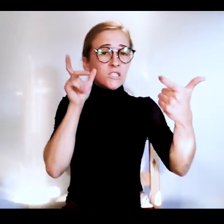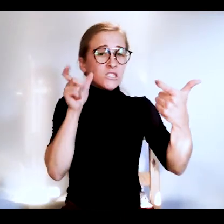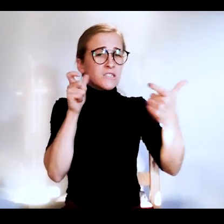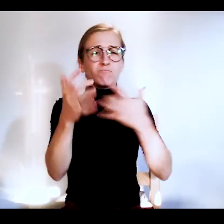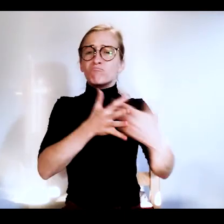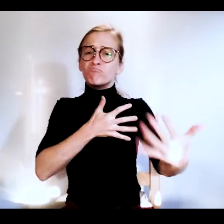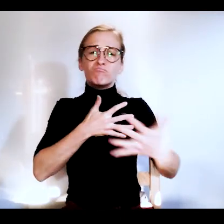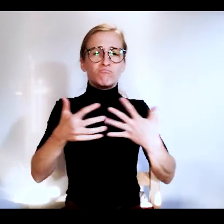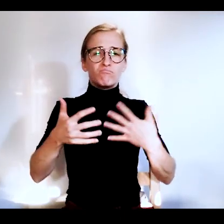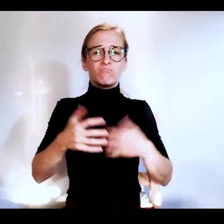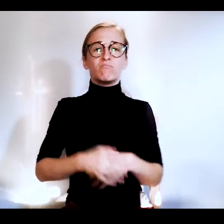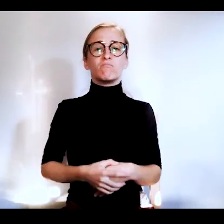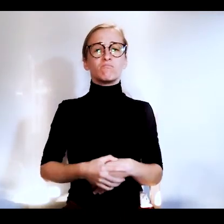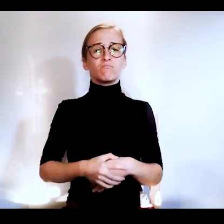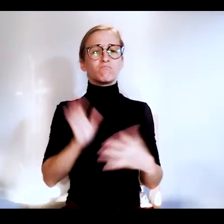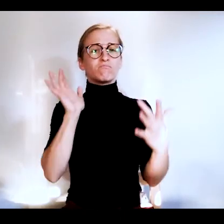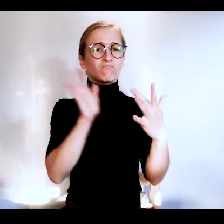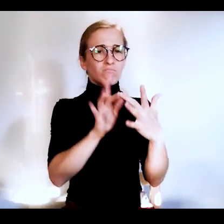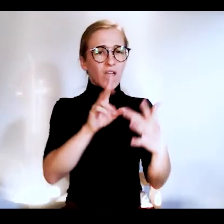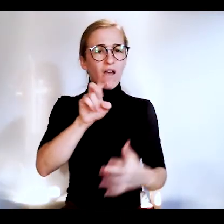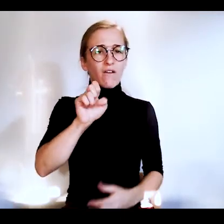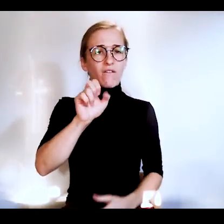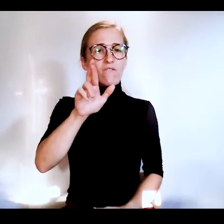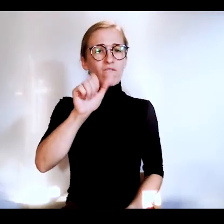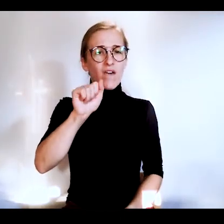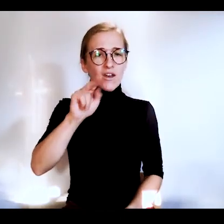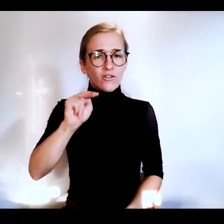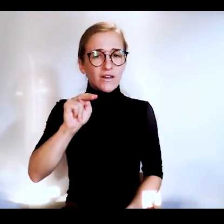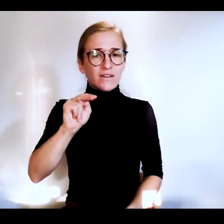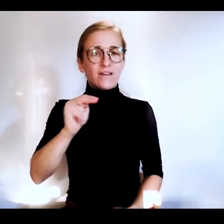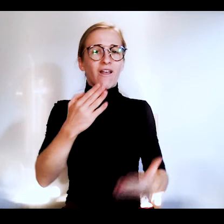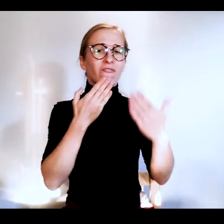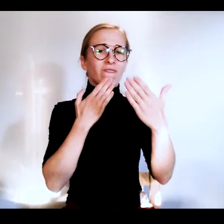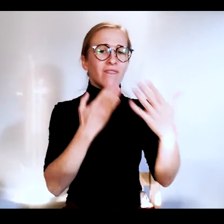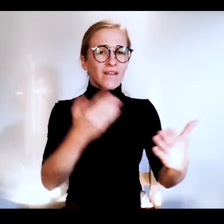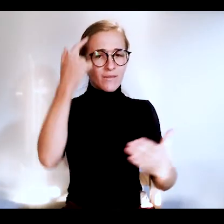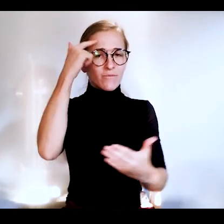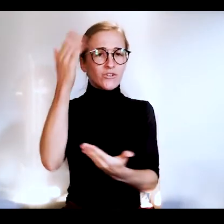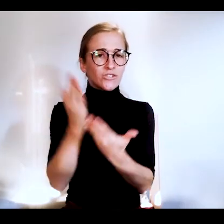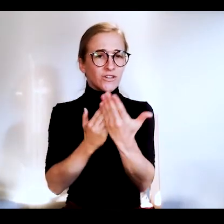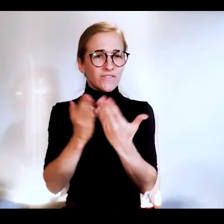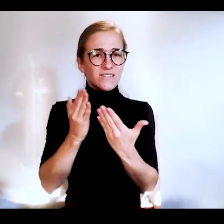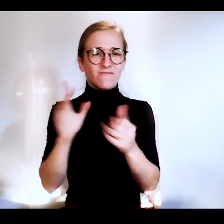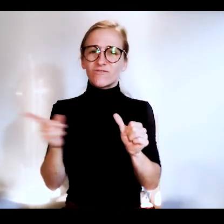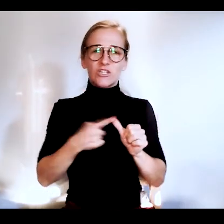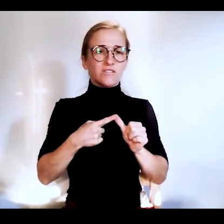a veteran, reach out and thank them for their service, for starters.